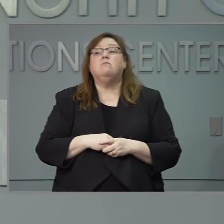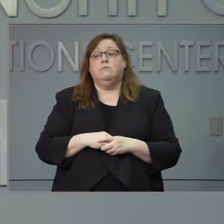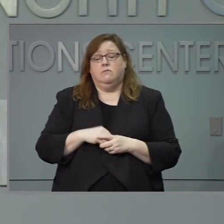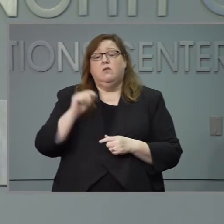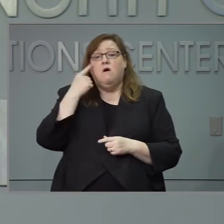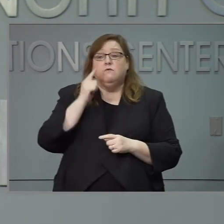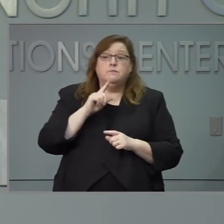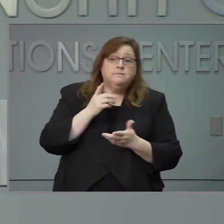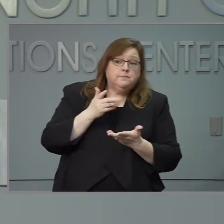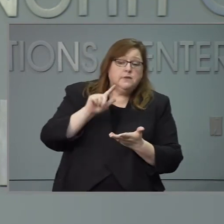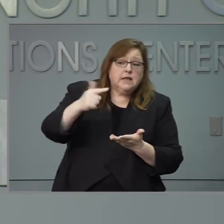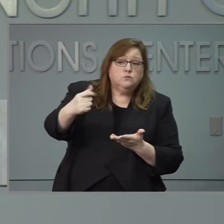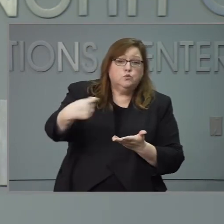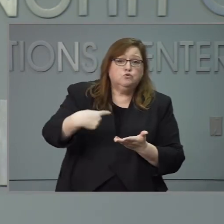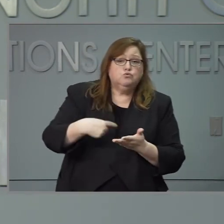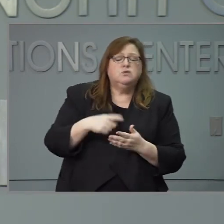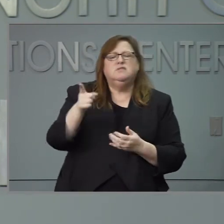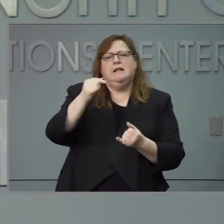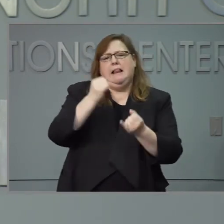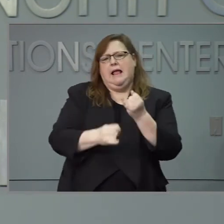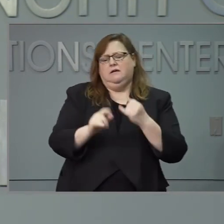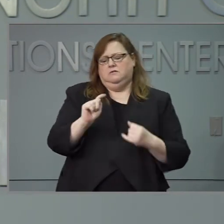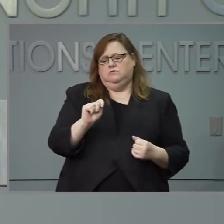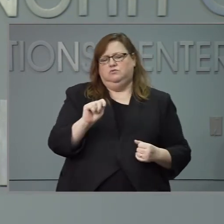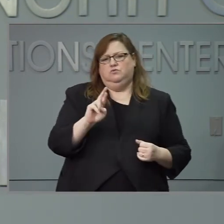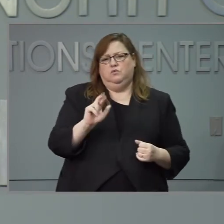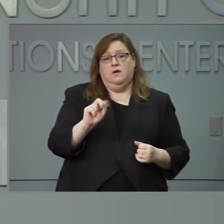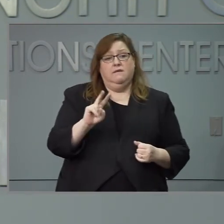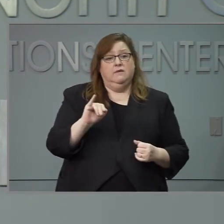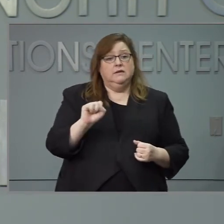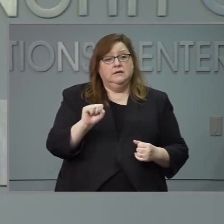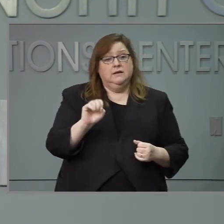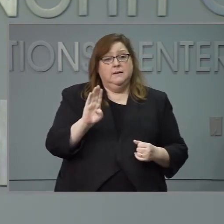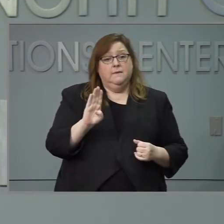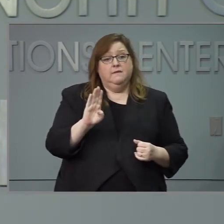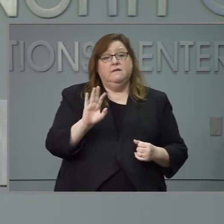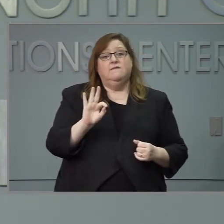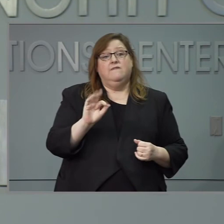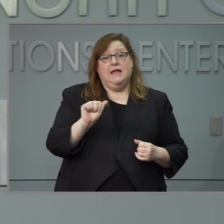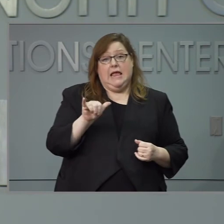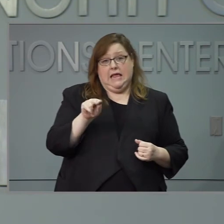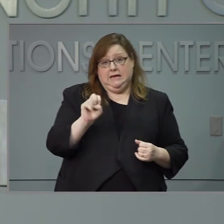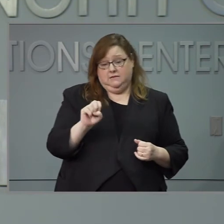ANTES DE ENTRAR A LA POLÍTICA, SÉ CÓMO FUNCIONA. ACÁ